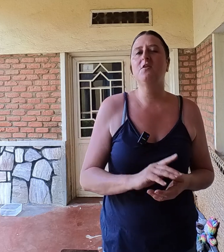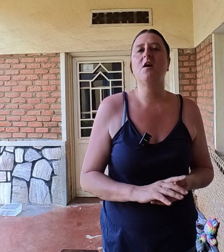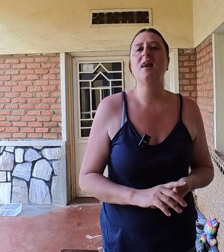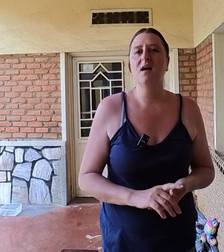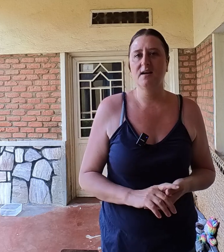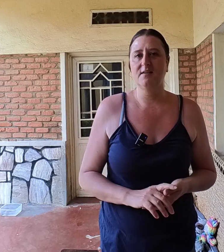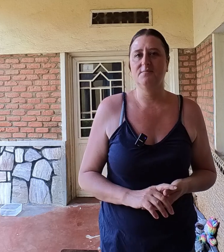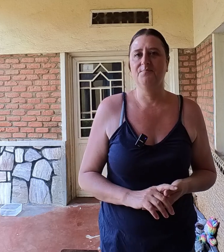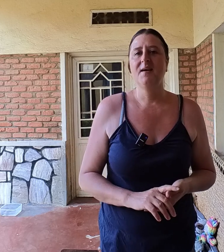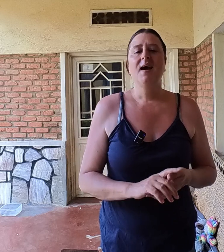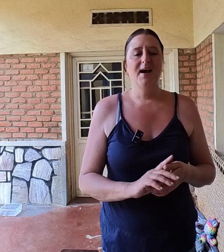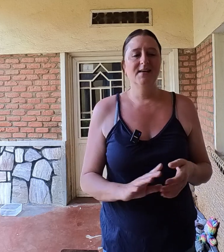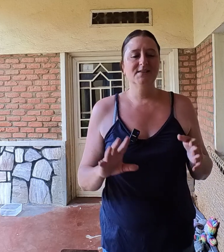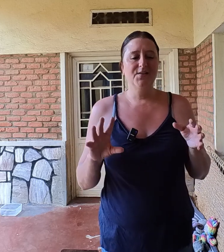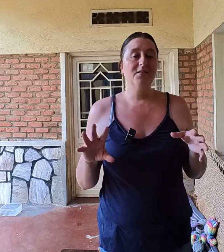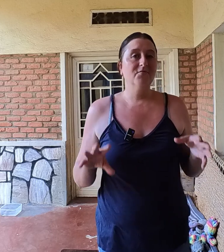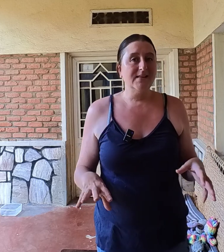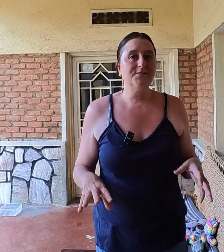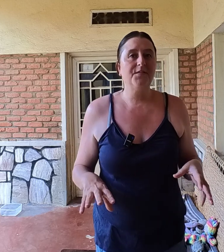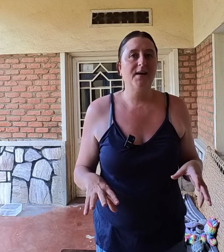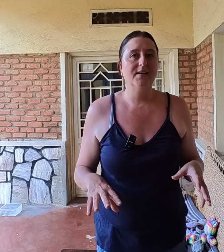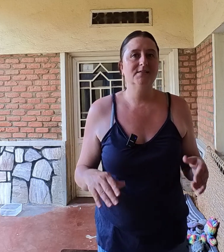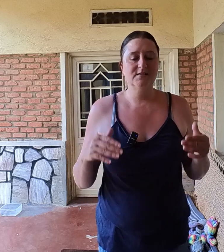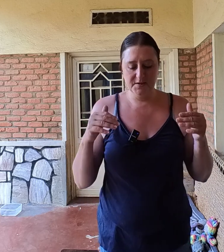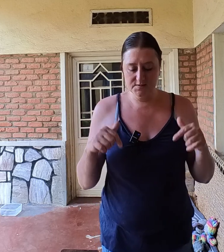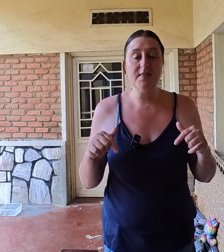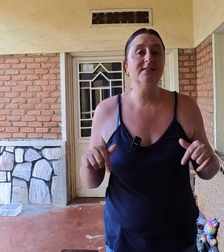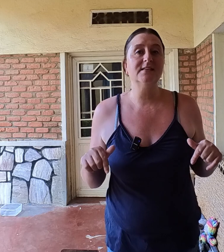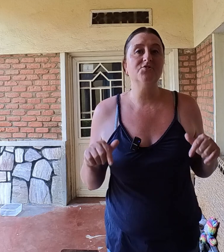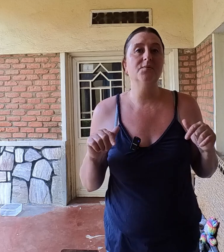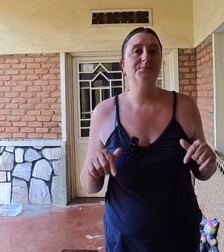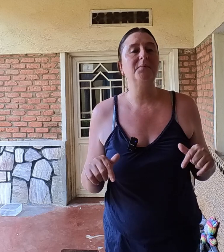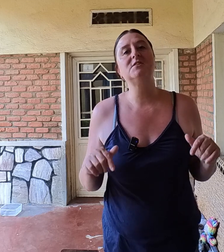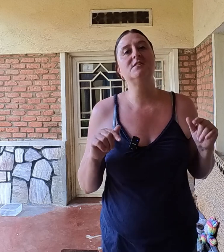we haven't got a lion. And I think the reason for that is because, when this dictionary was published